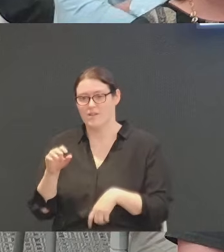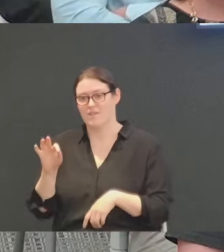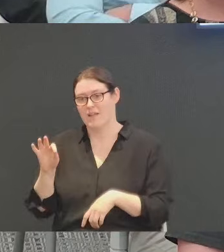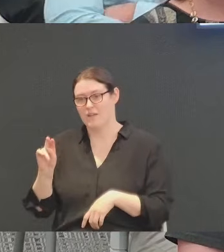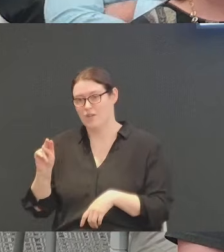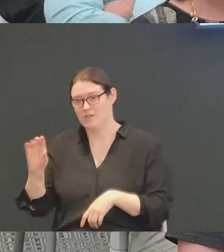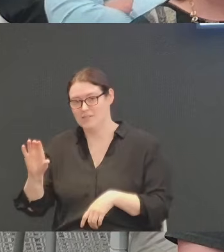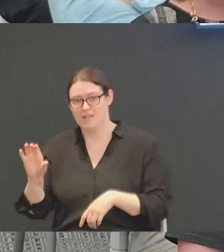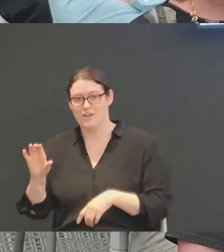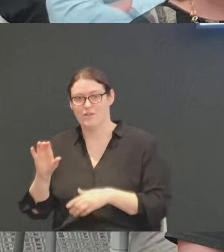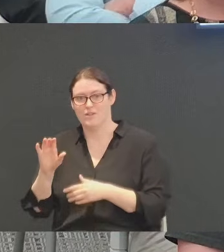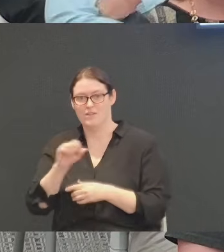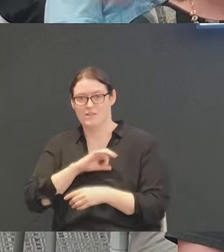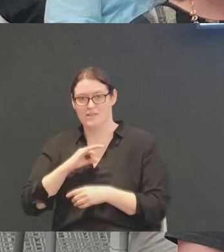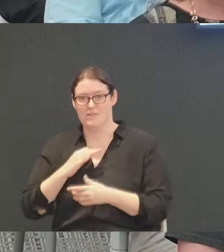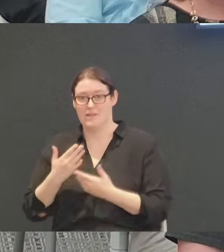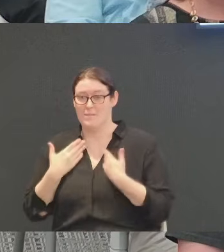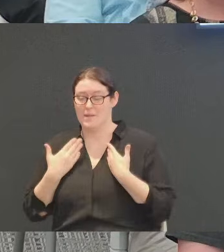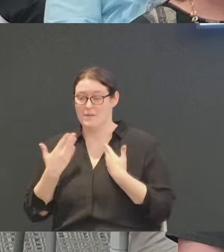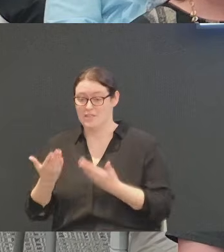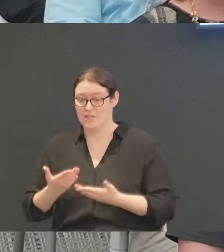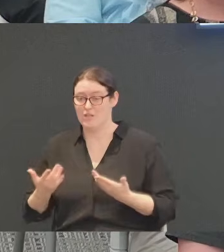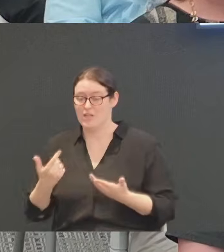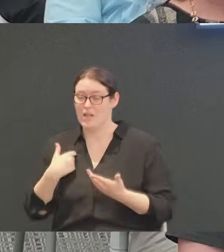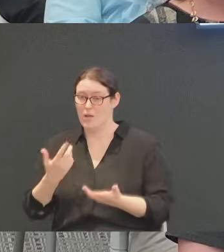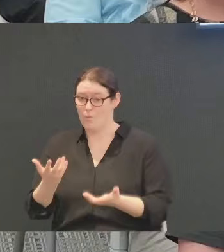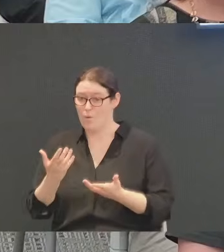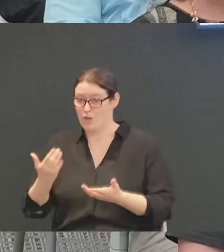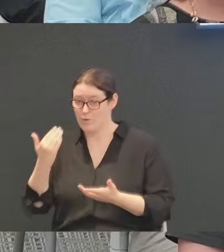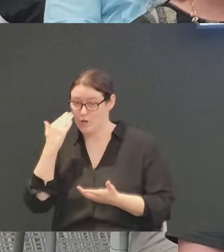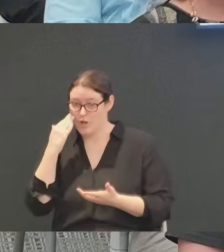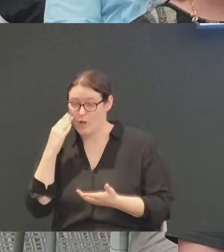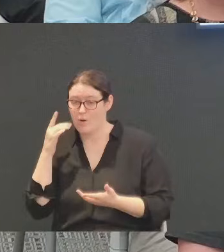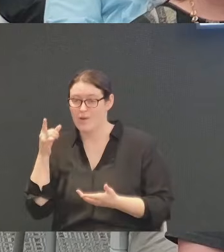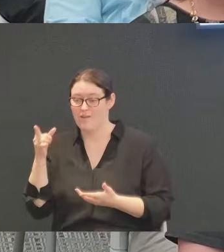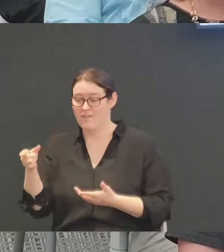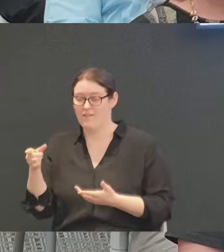I'm very glad that he is here today because I want you to know that their fence has still not been